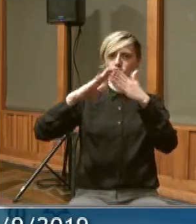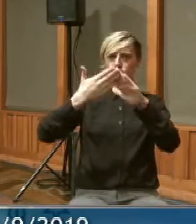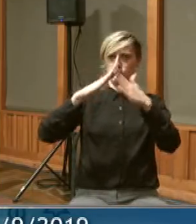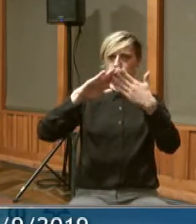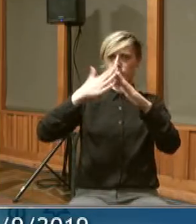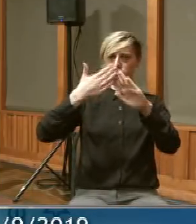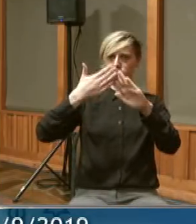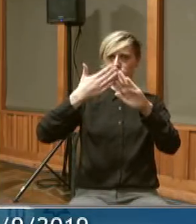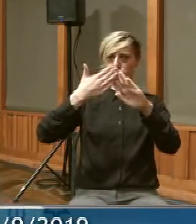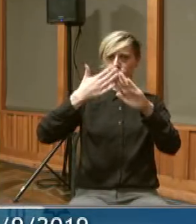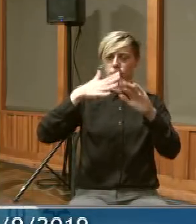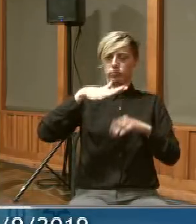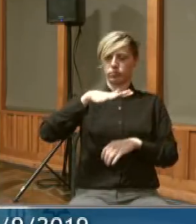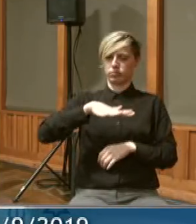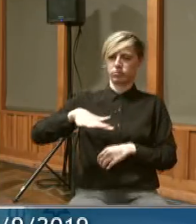CENTER. WE CANNOT OVERSTATE THE VALUE OF